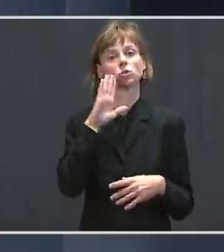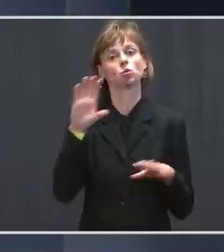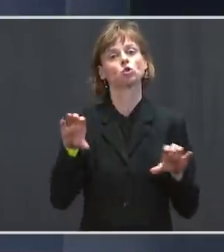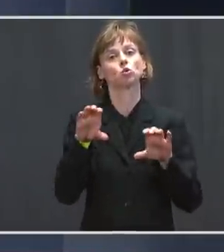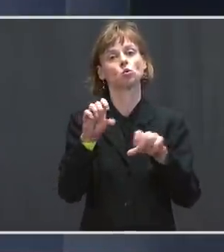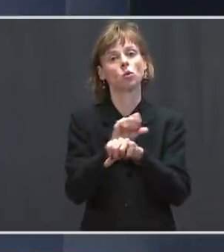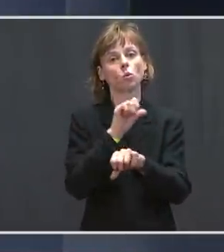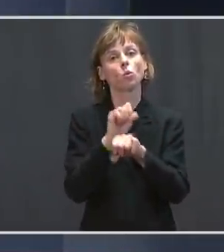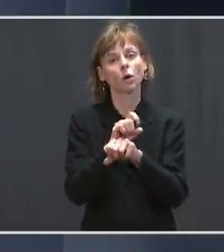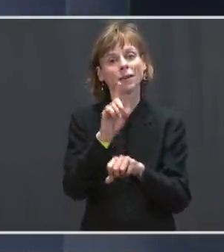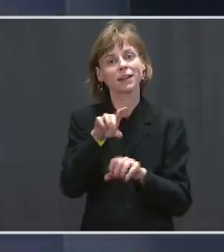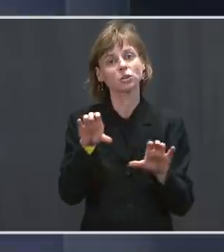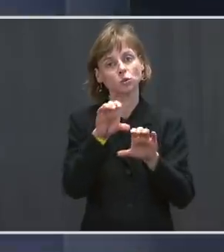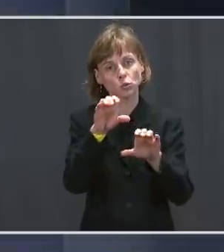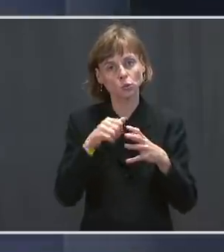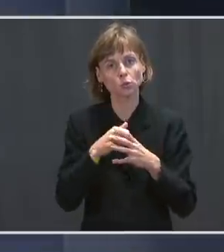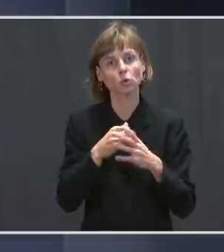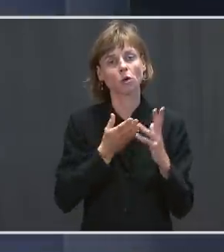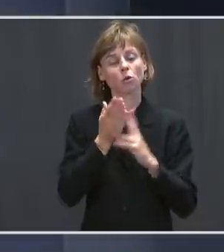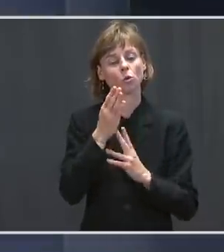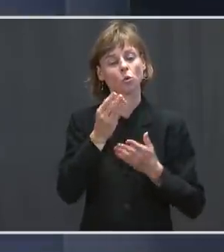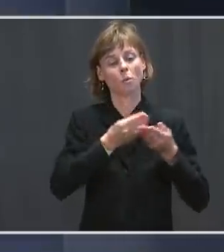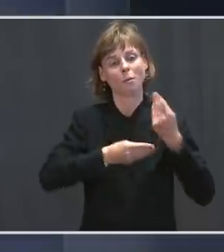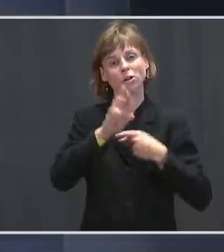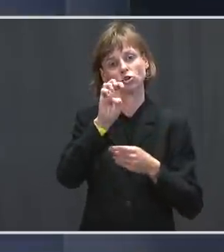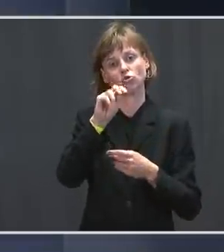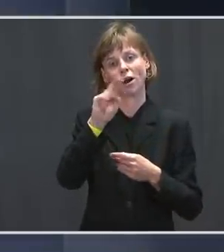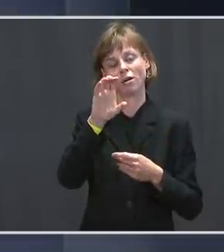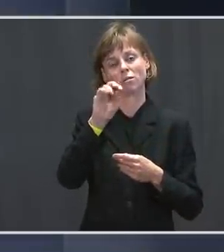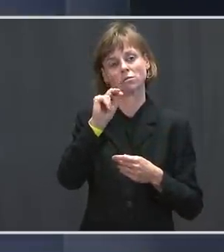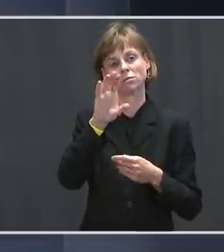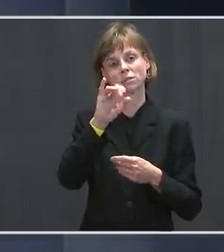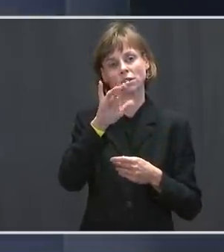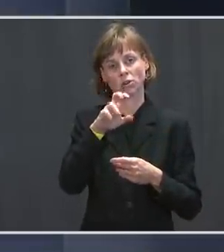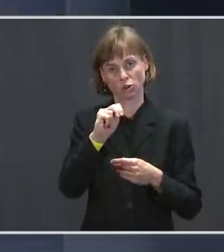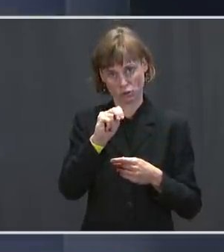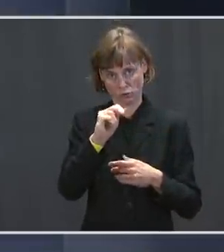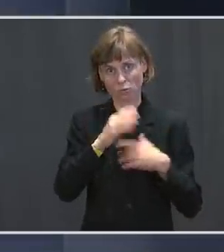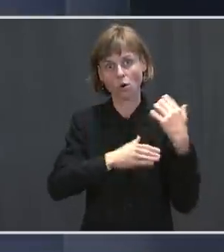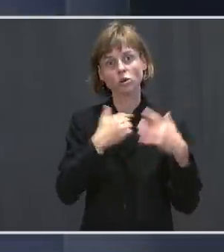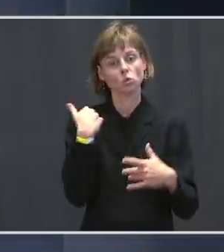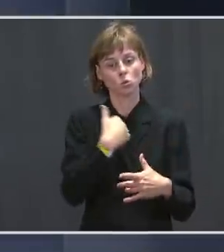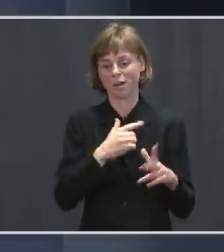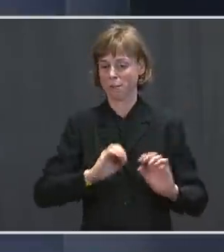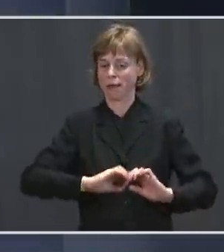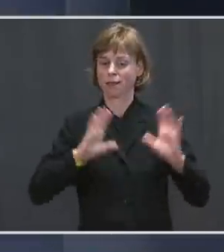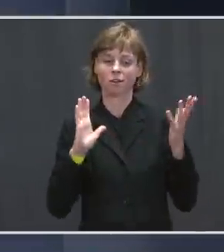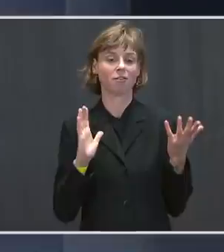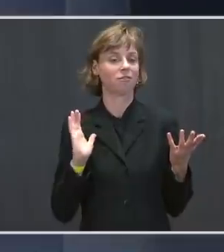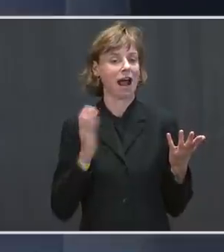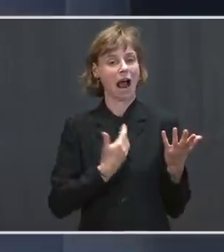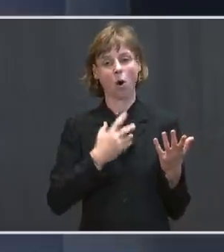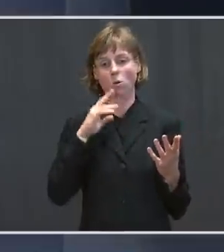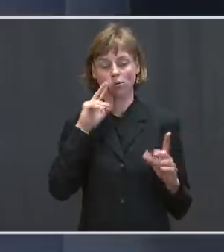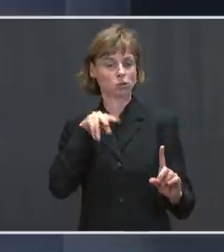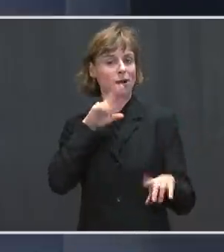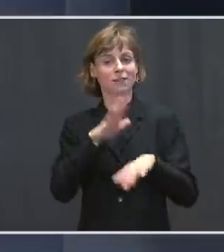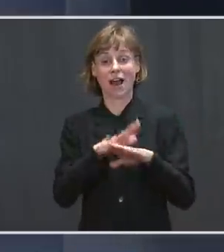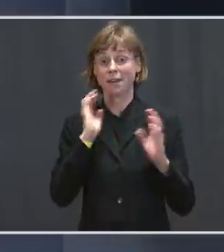that they do through the budget reconciliation process. We've been very clear about our own view of the urgency here, and we're hopeful that, and we're confident